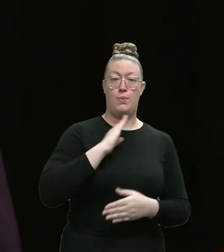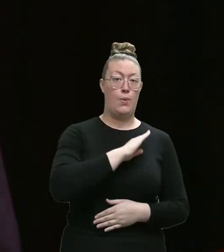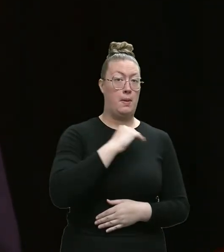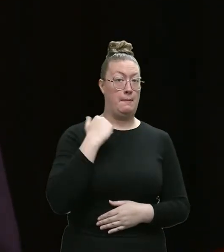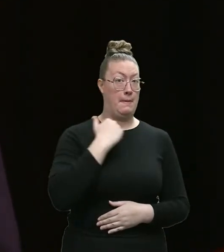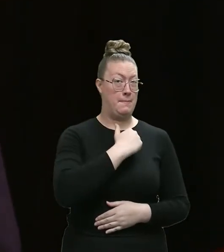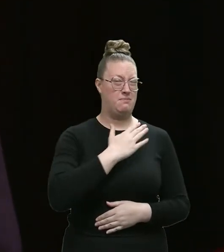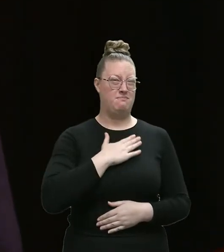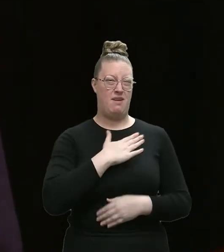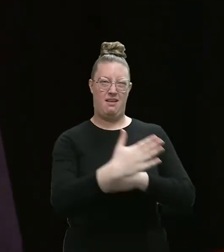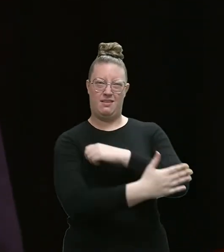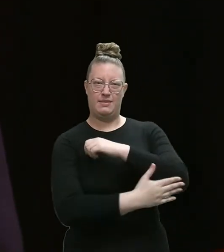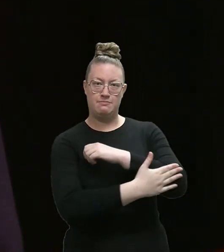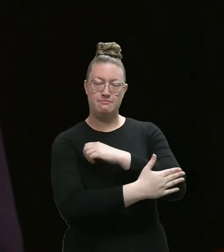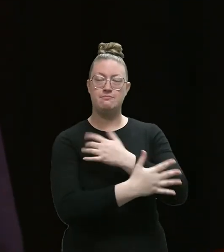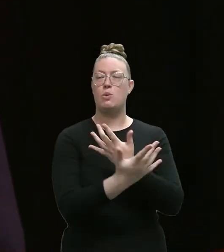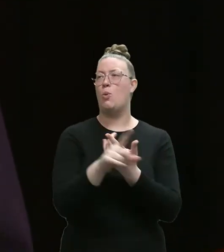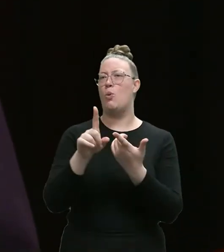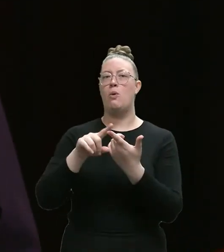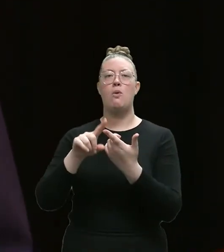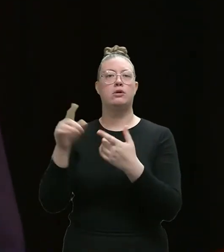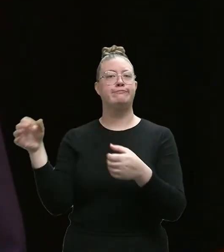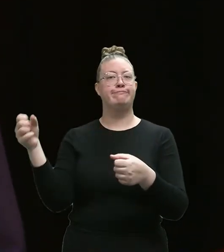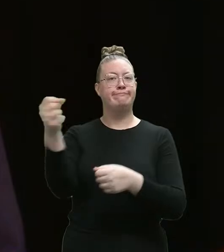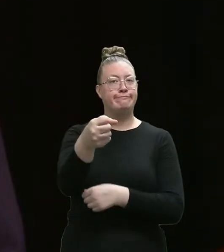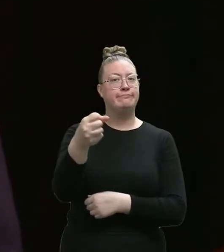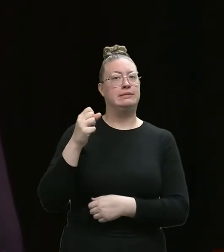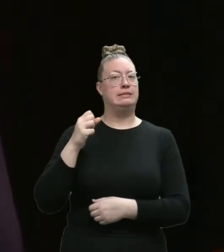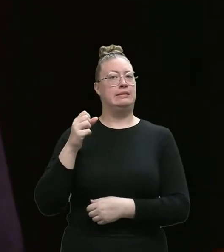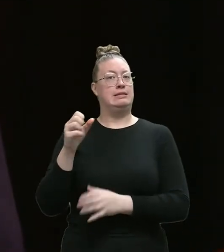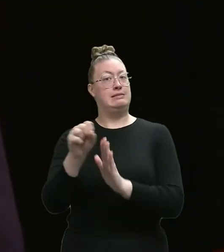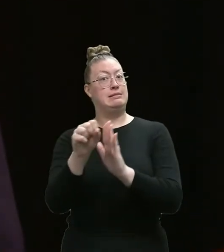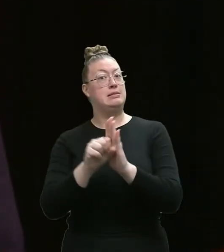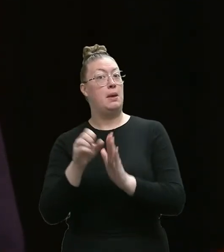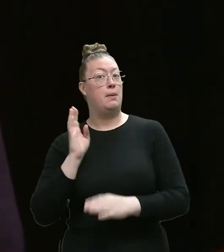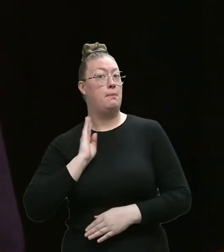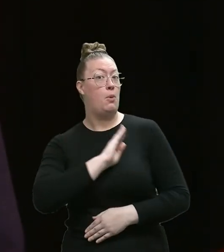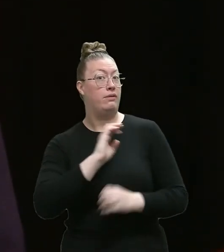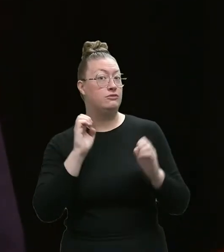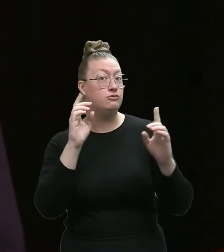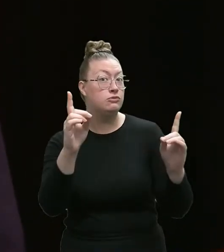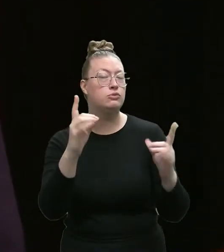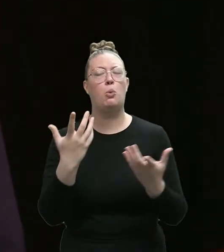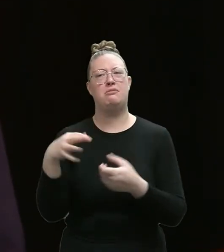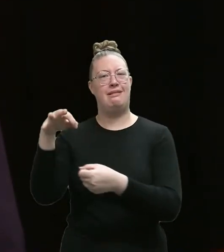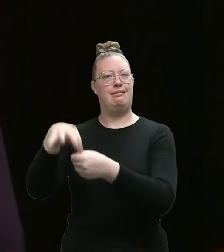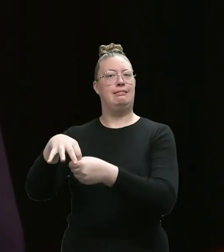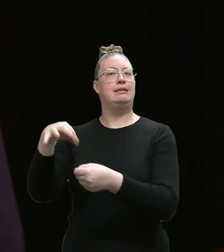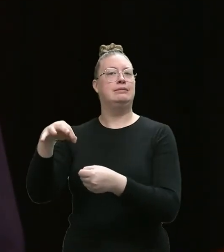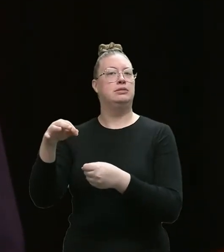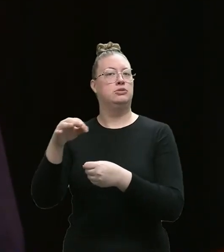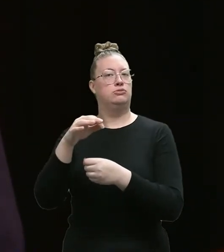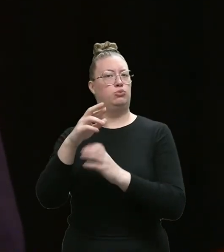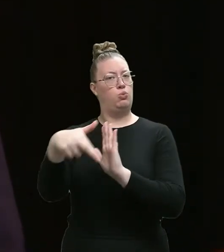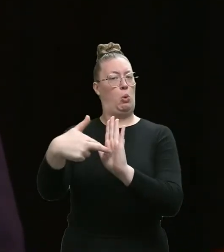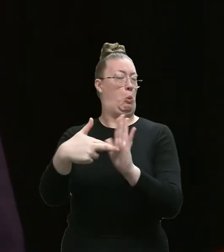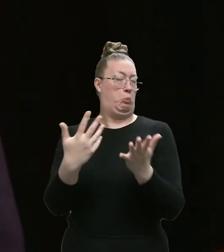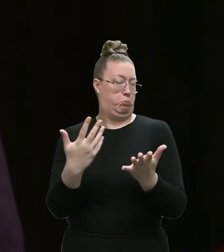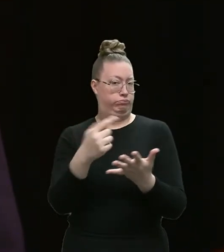So once again, will everyone join me in a round of applause for the graduating class?